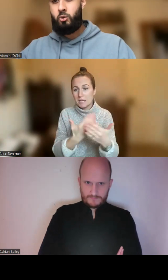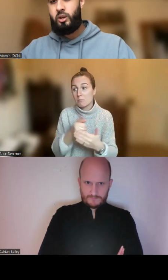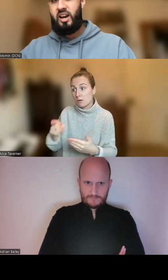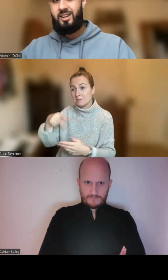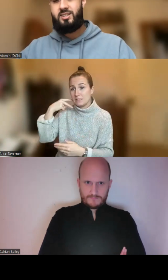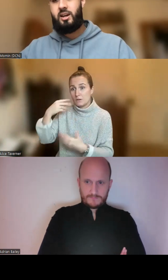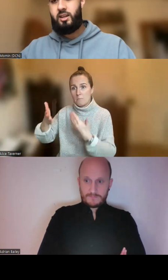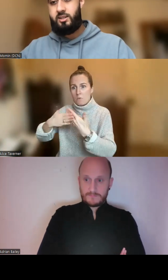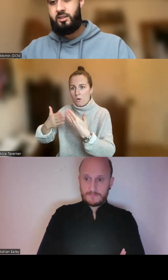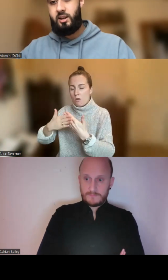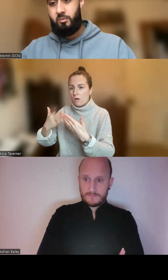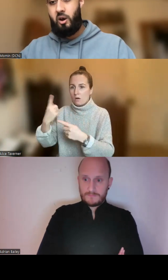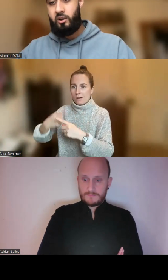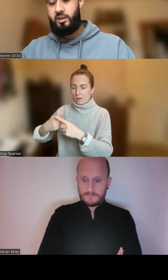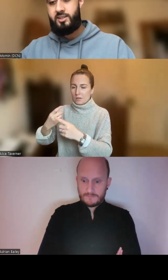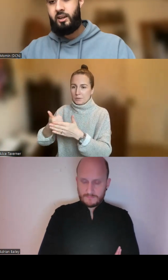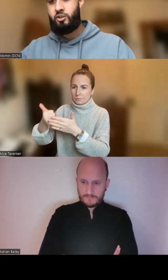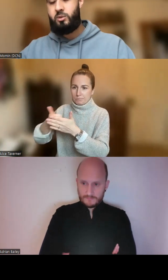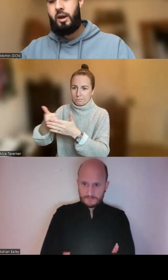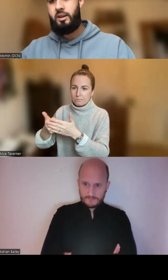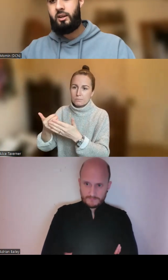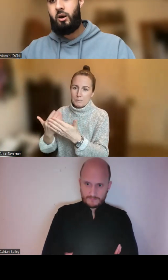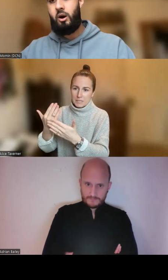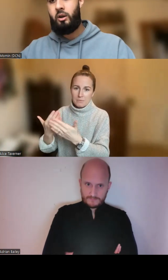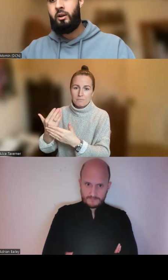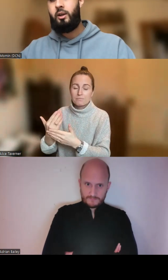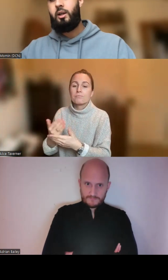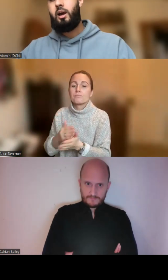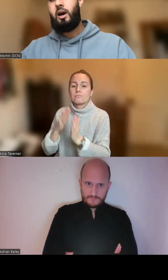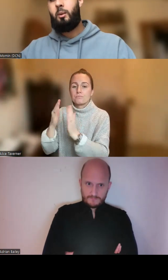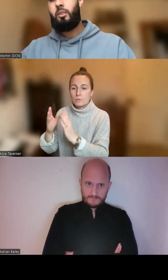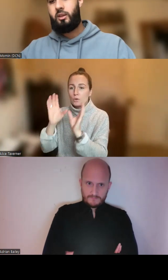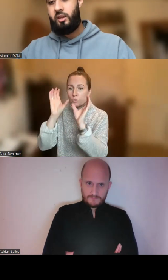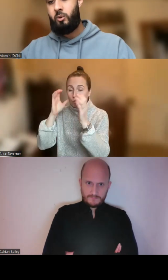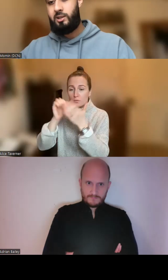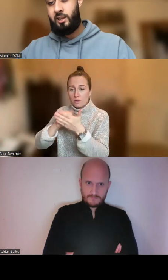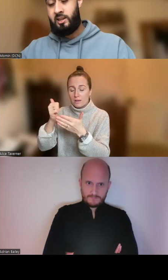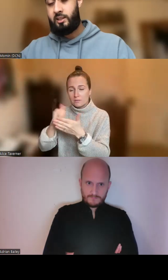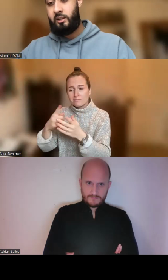Google ads, I'd say, is a little bit harder to scale just depending on viewers, things like that.